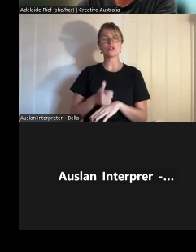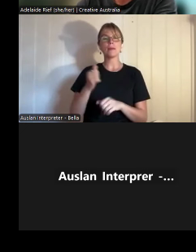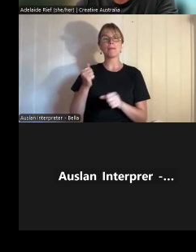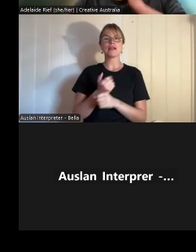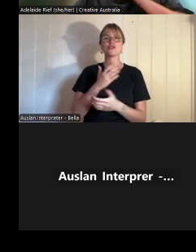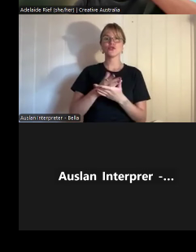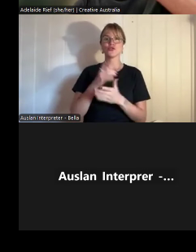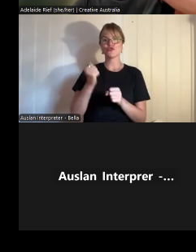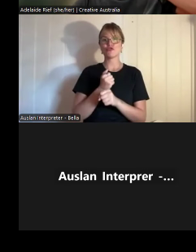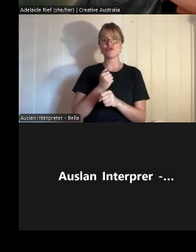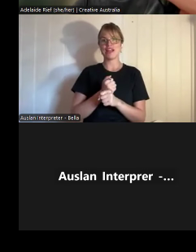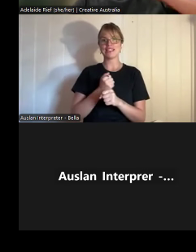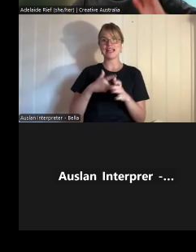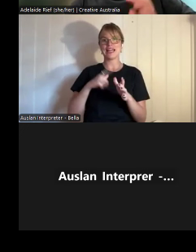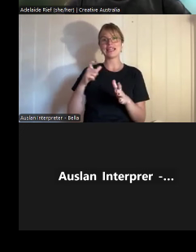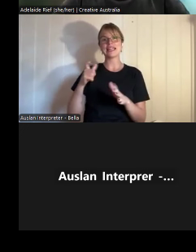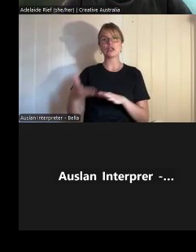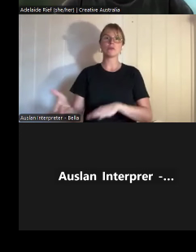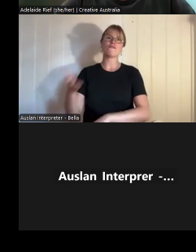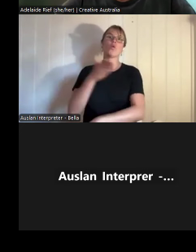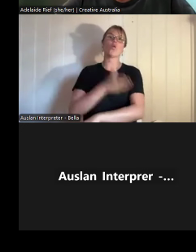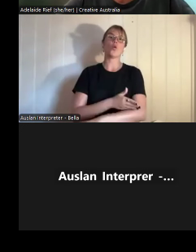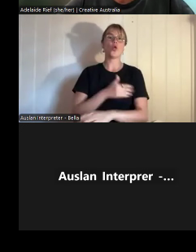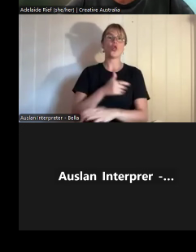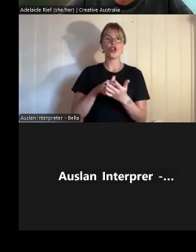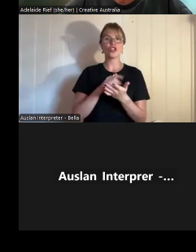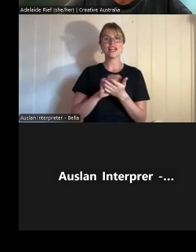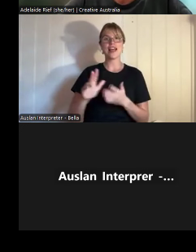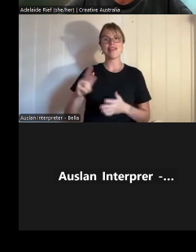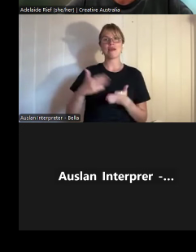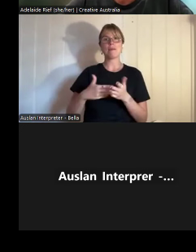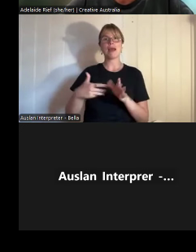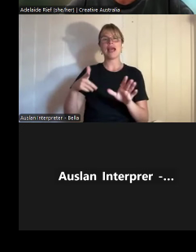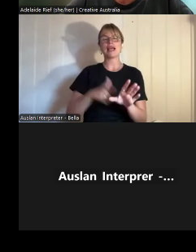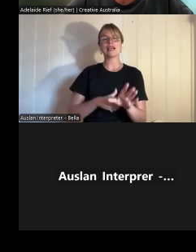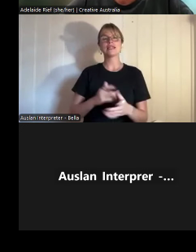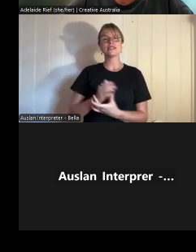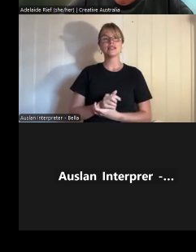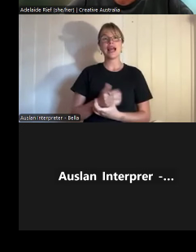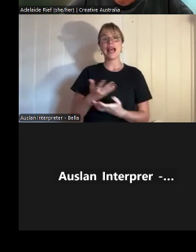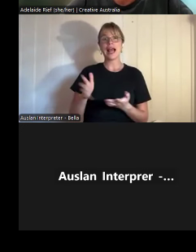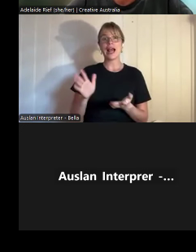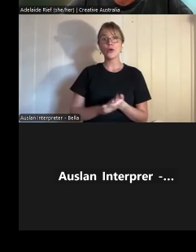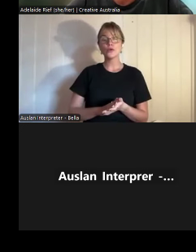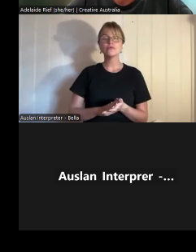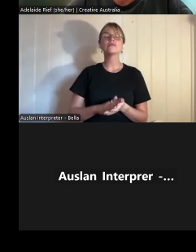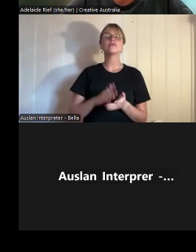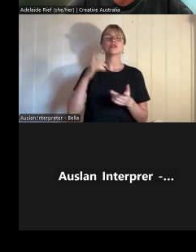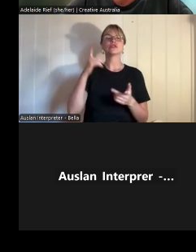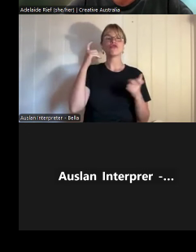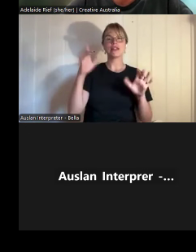by Thursday, 8 May. The way you do this is go to the Creative Australia website and you search for